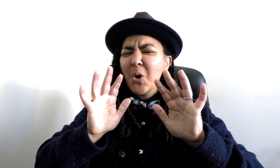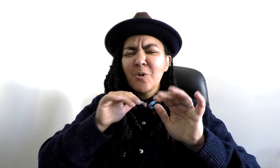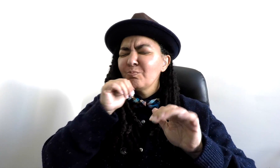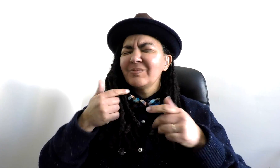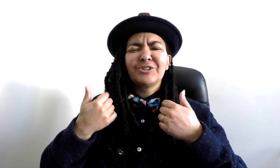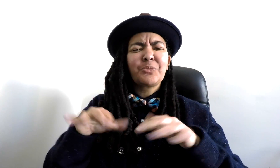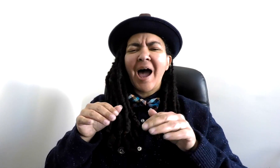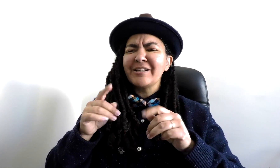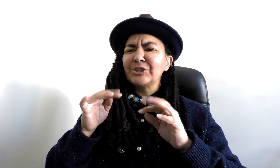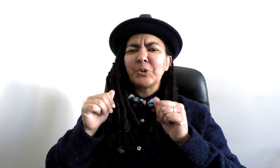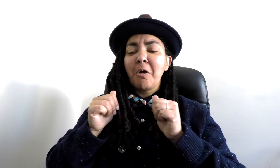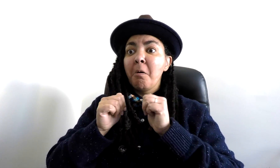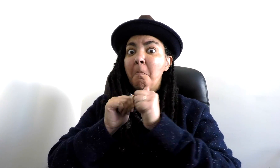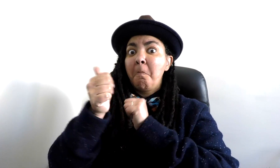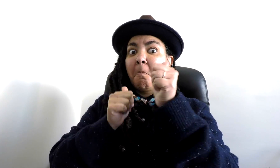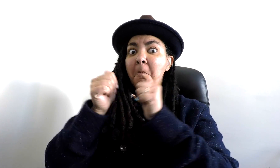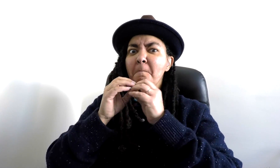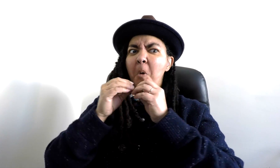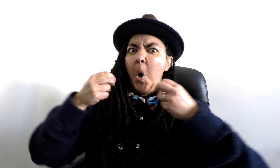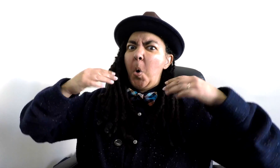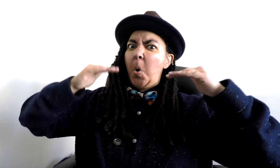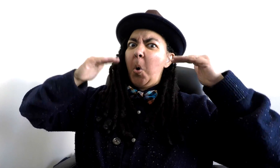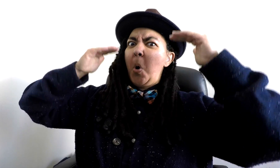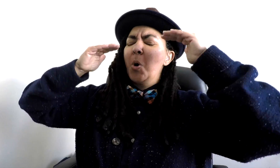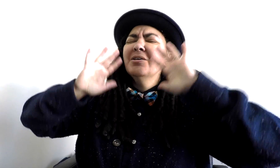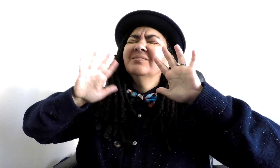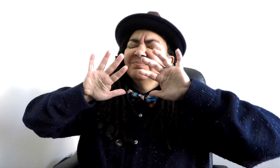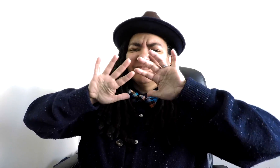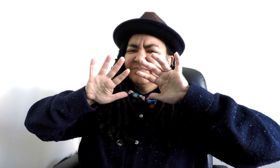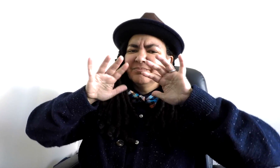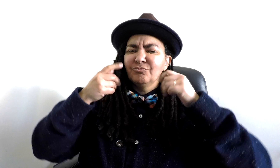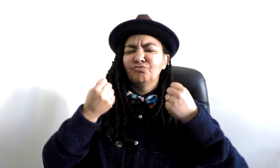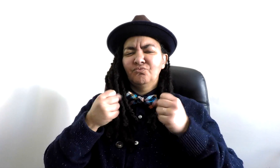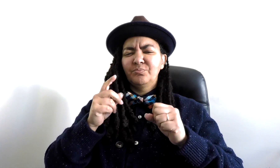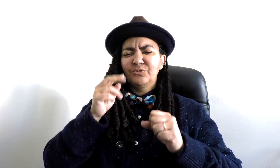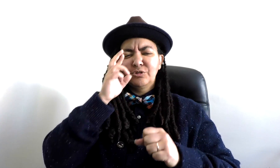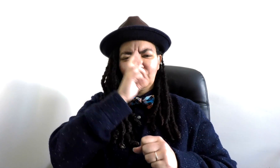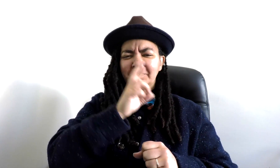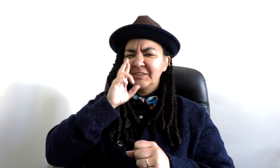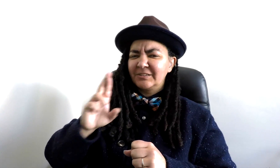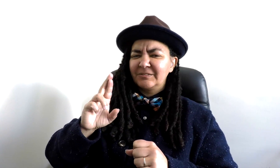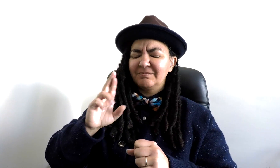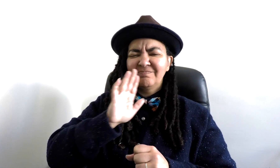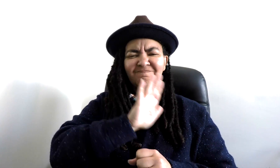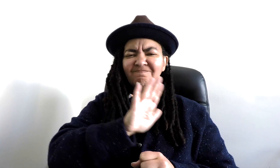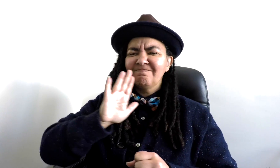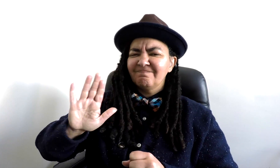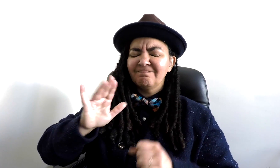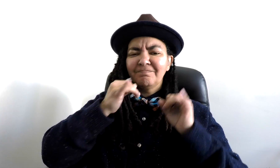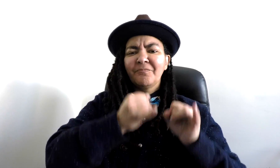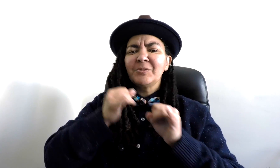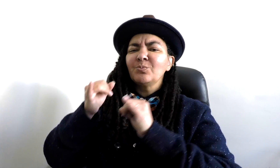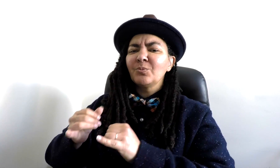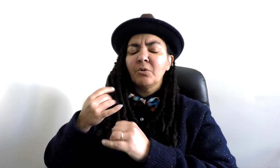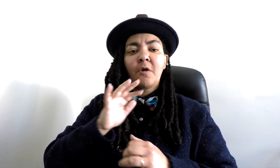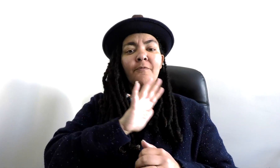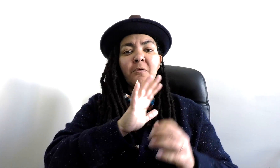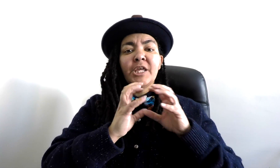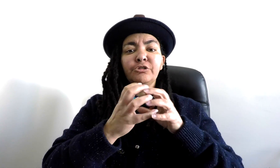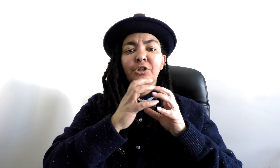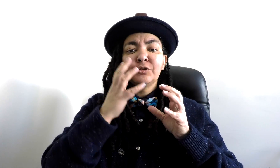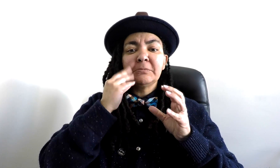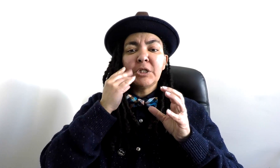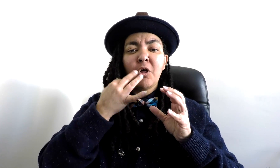Please respect each individual for their own intersectional experiences of their multiple oppressed identities.